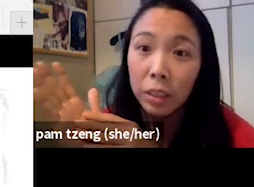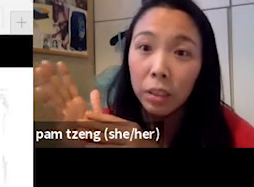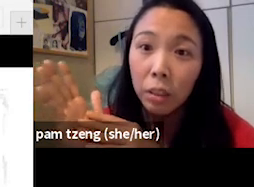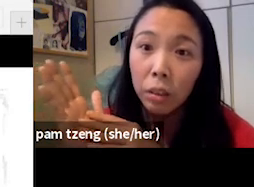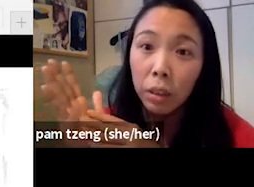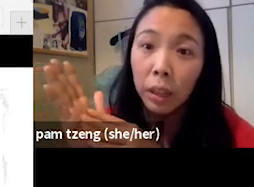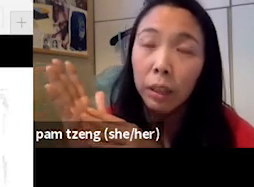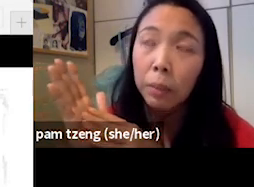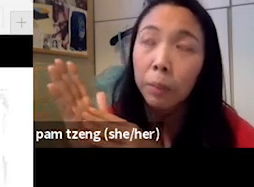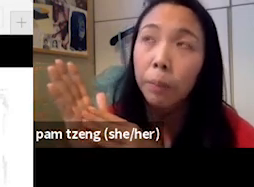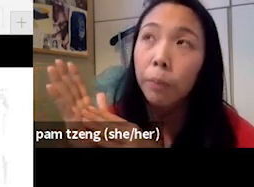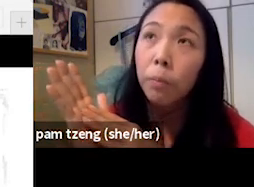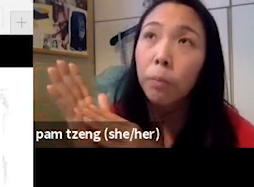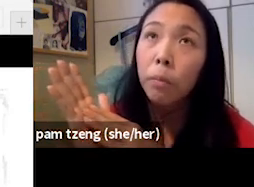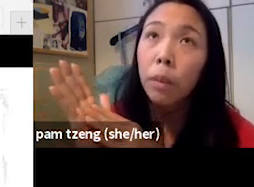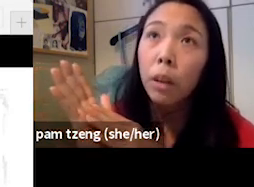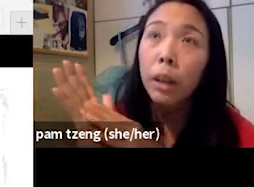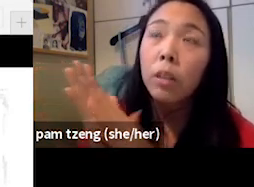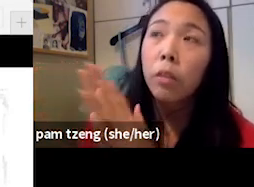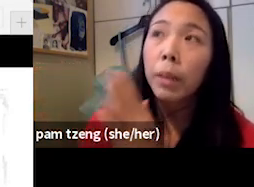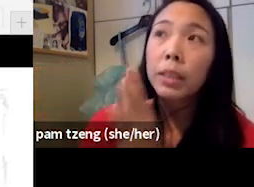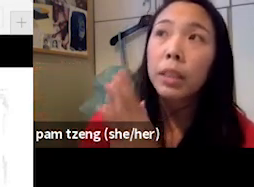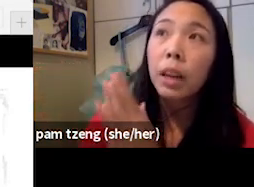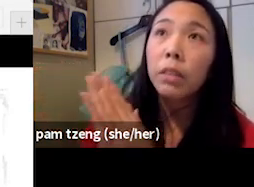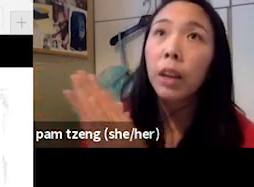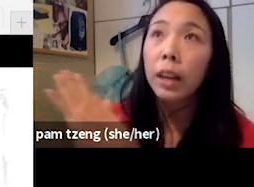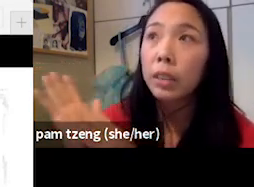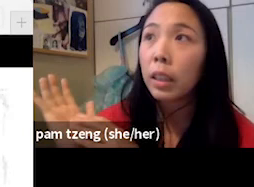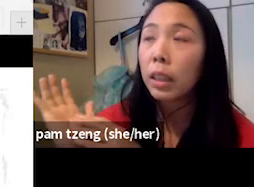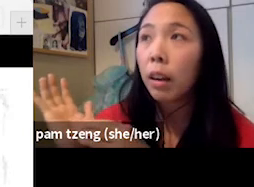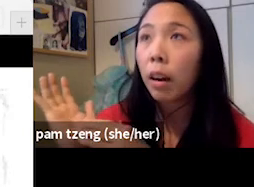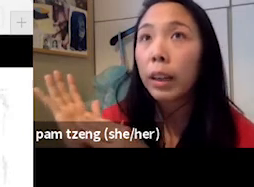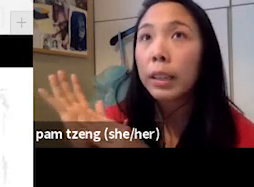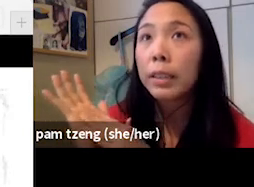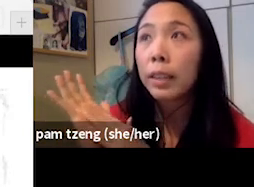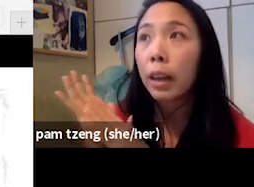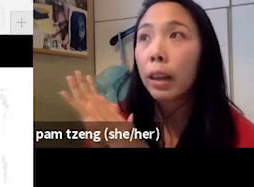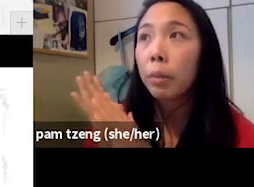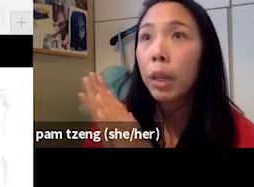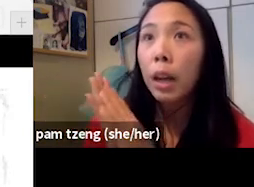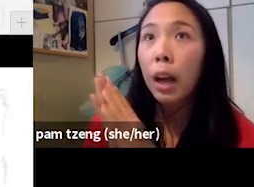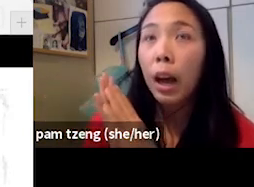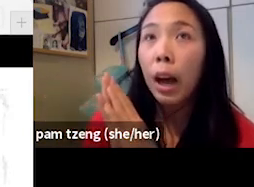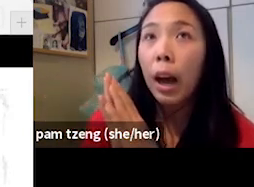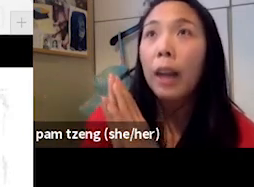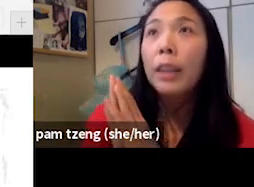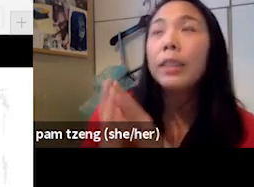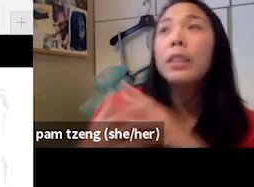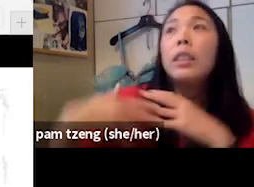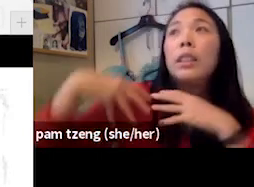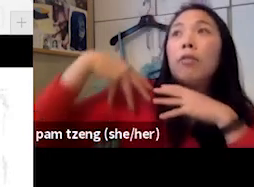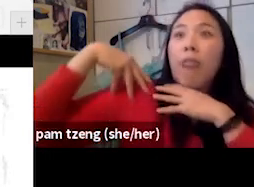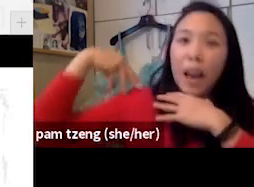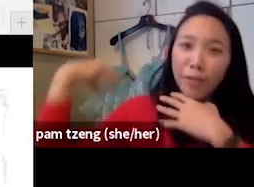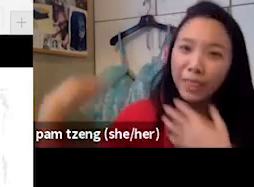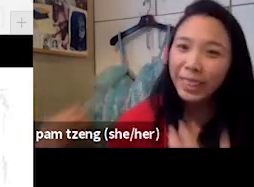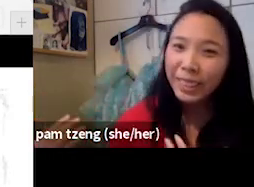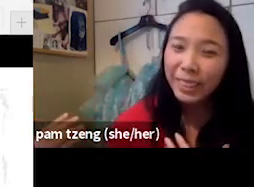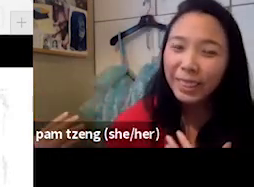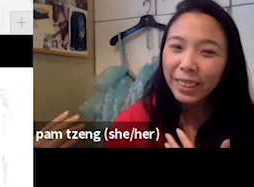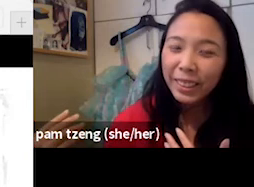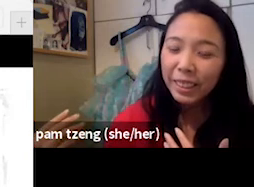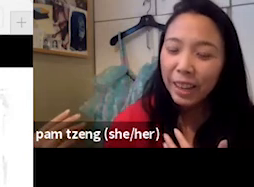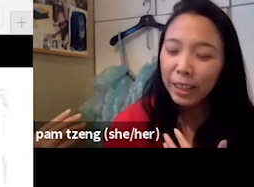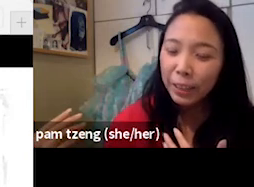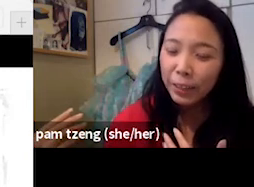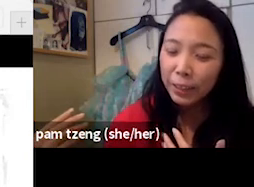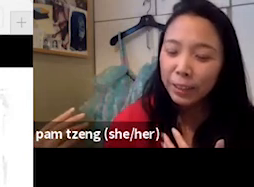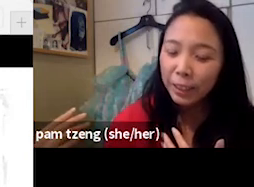So, I know for myself as an artist, unravelling kind of this like